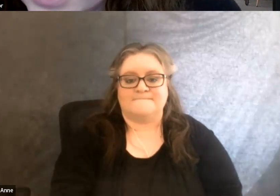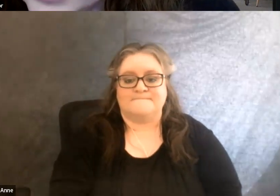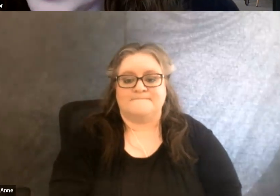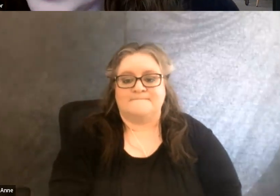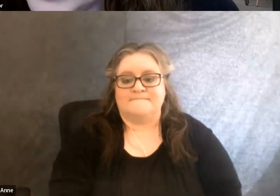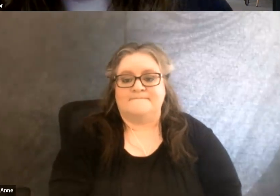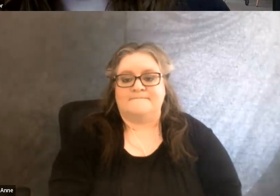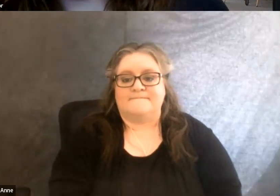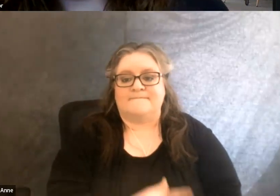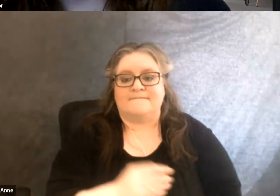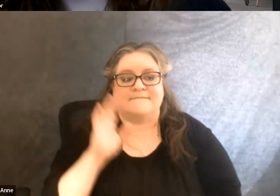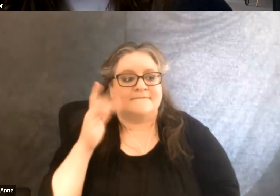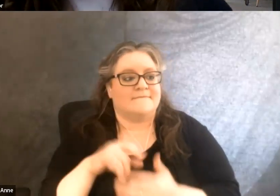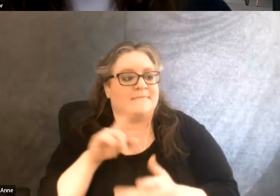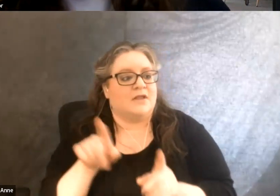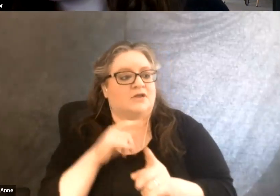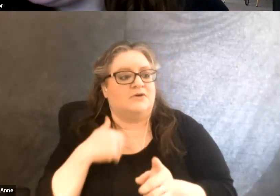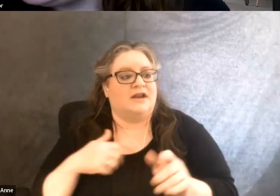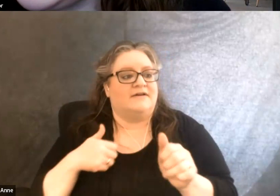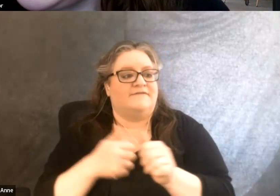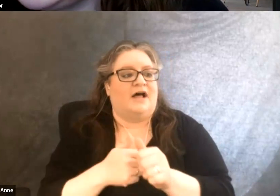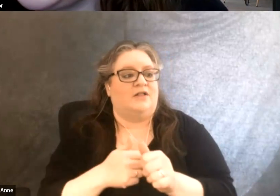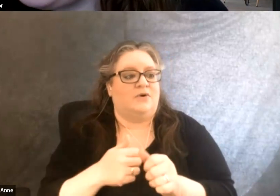And it looks like we also have a follow-up from Rashney to Kelly